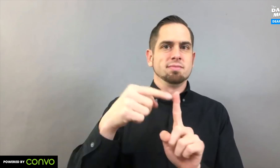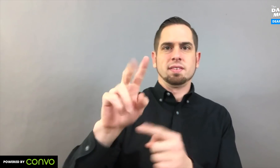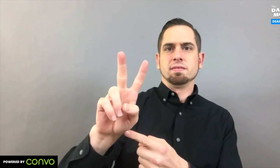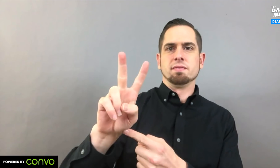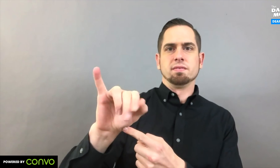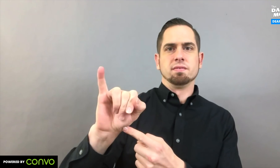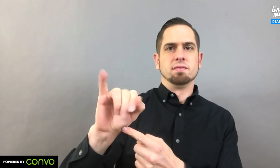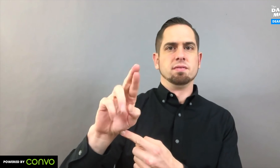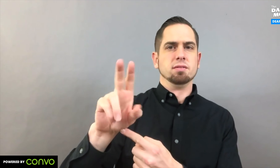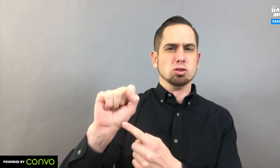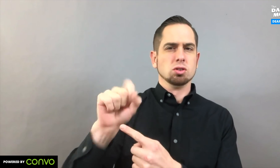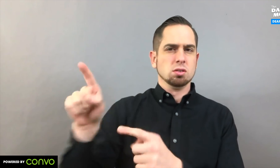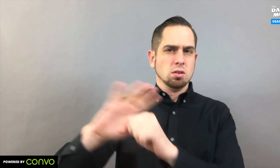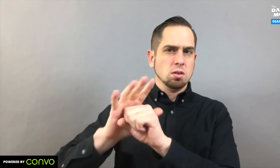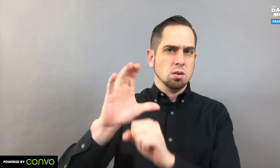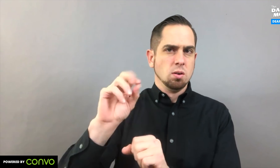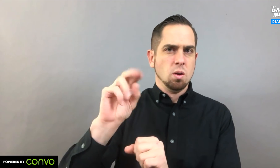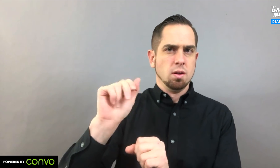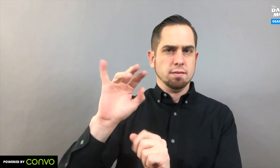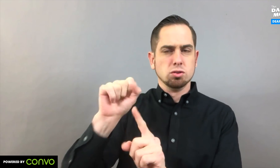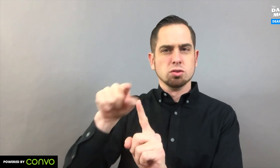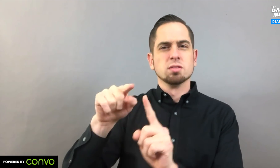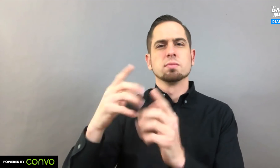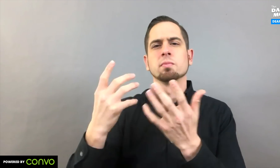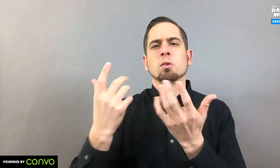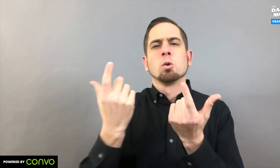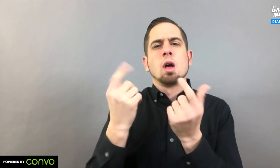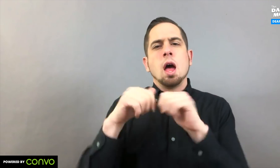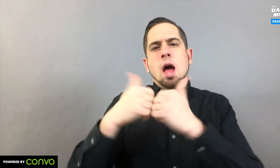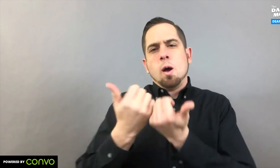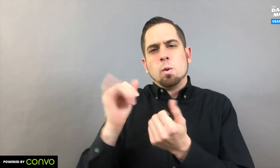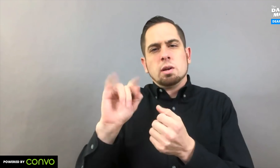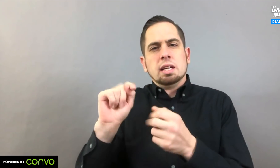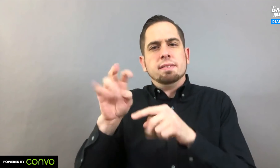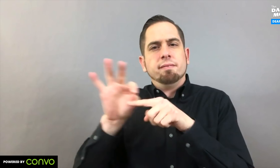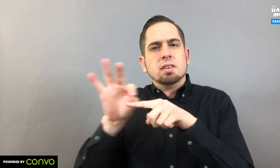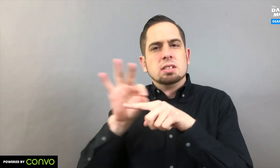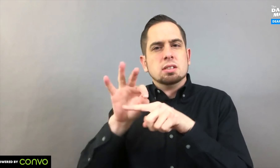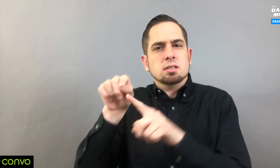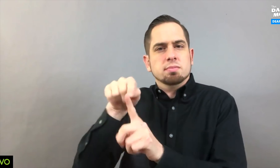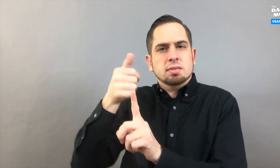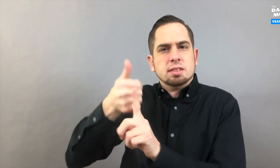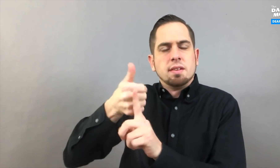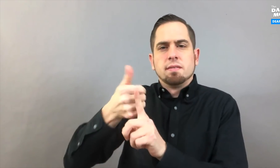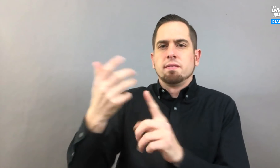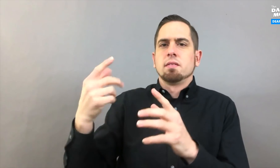About the coronavirus -- how does it function?